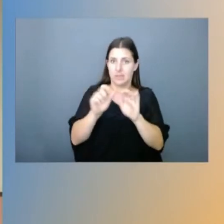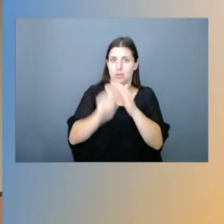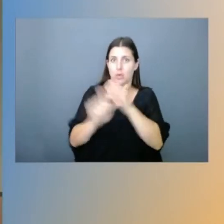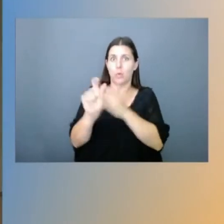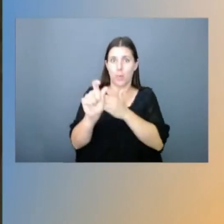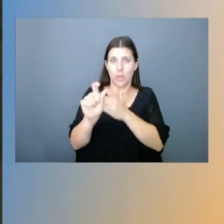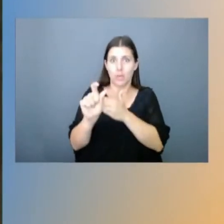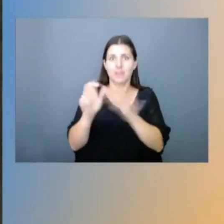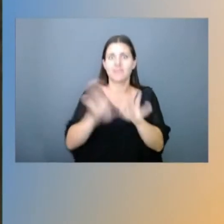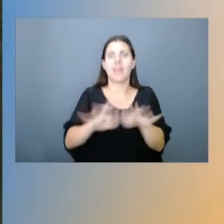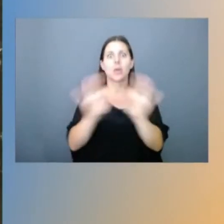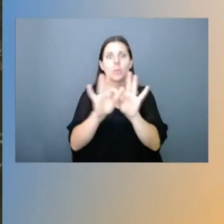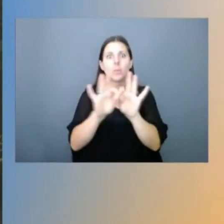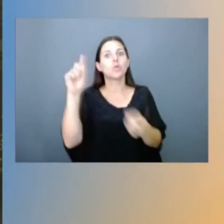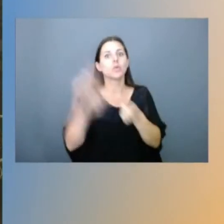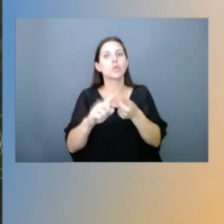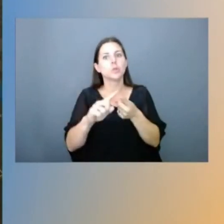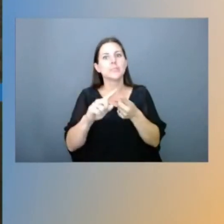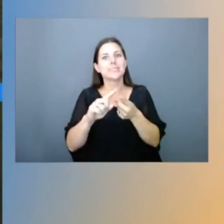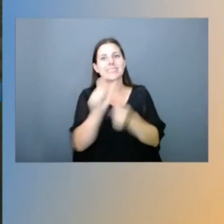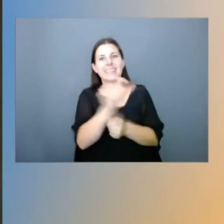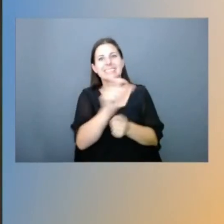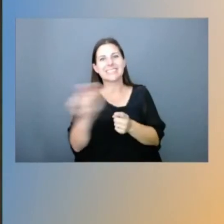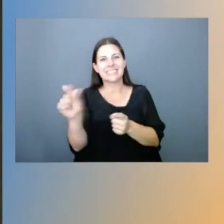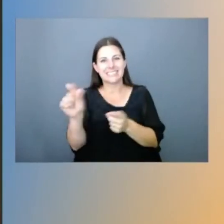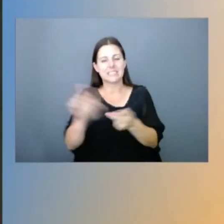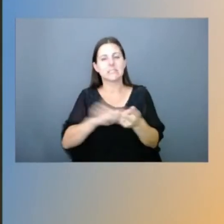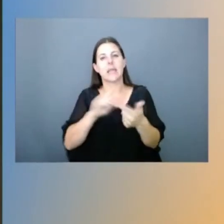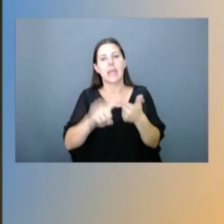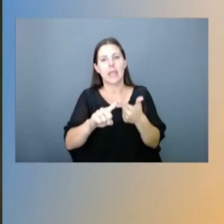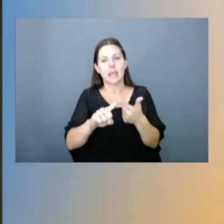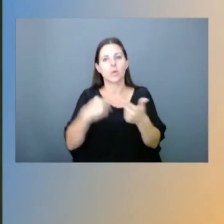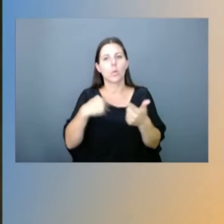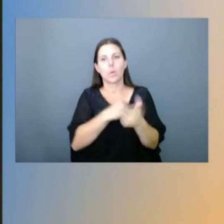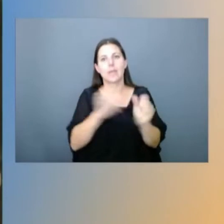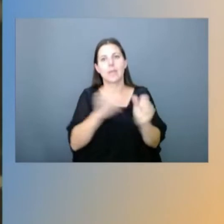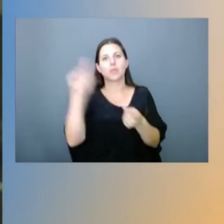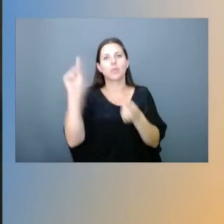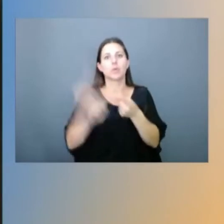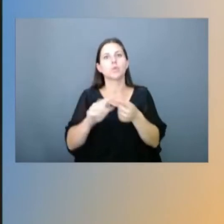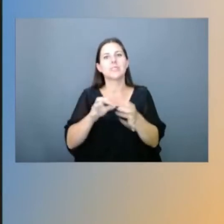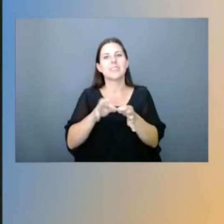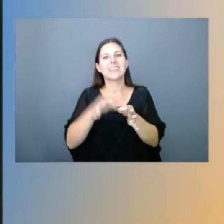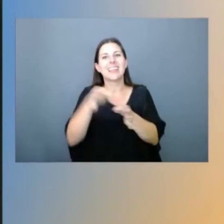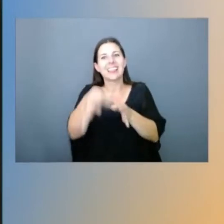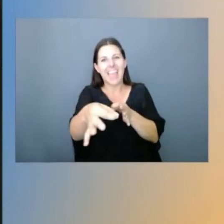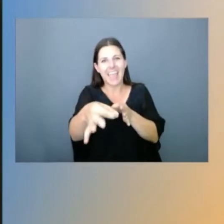of instances we're running, but also because we can reduce the delay between the video stream and our data,